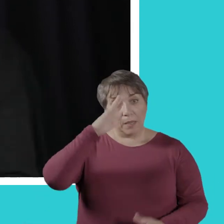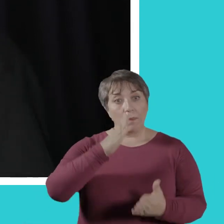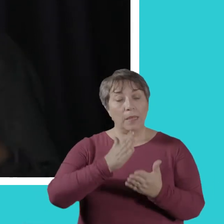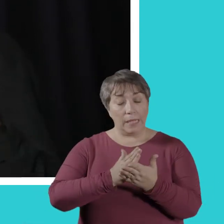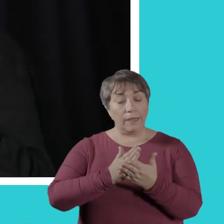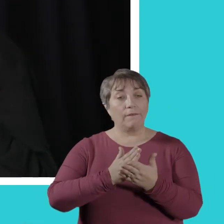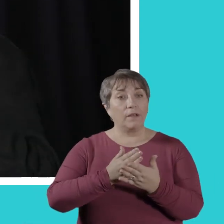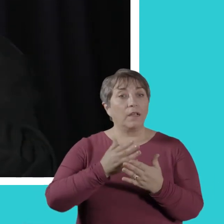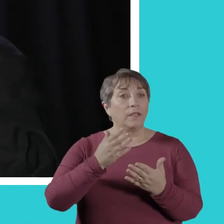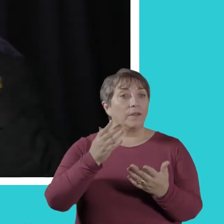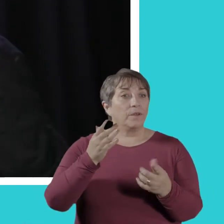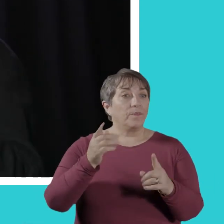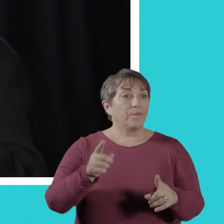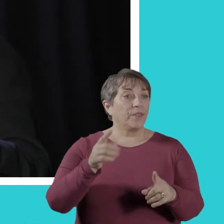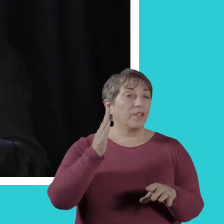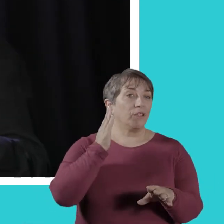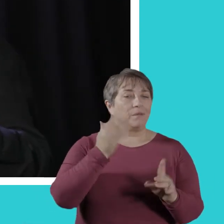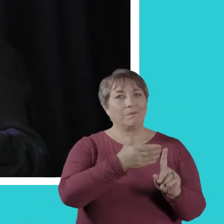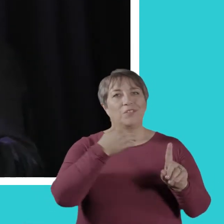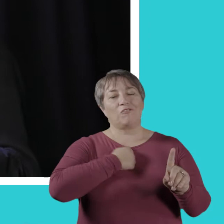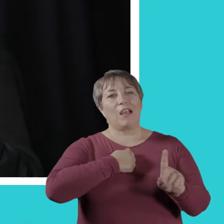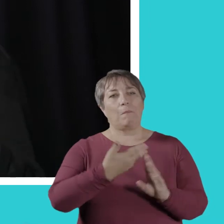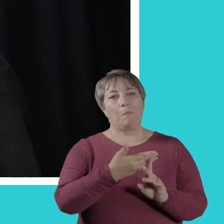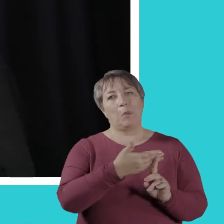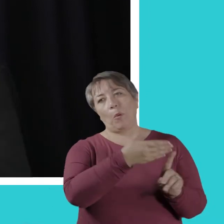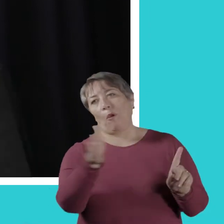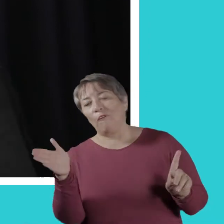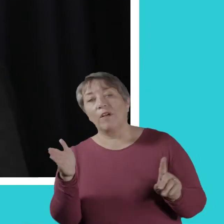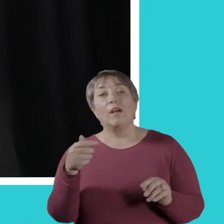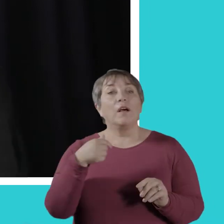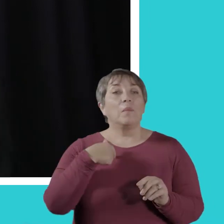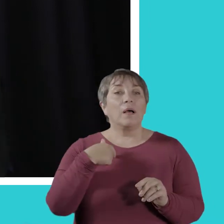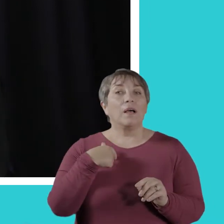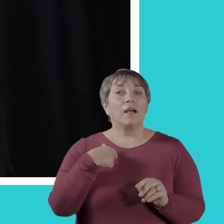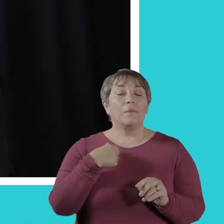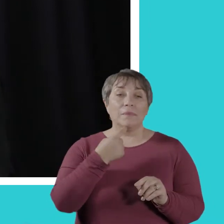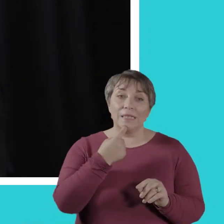that - sorry I'm kind of veering off a bit here - but I'm sharing this from the basis that race